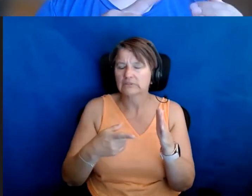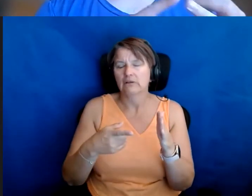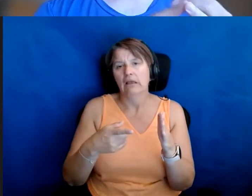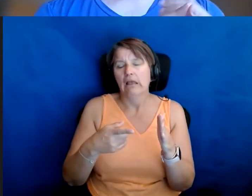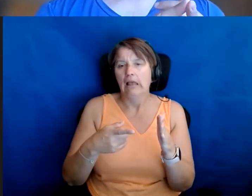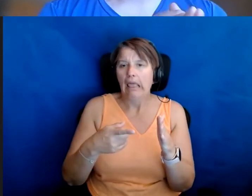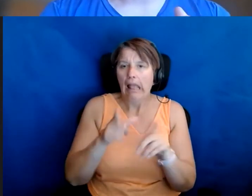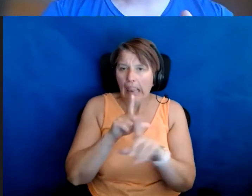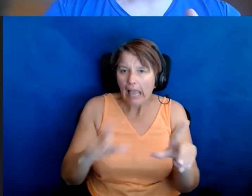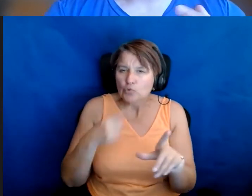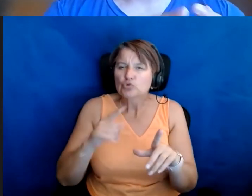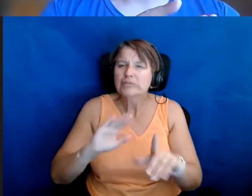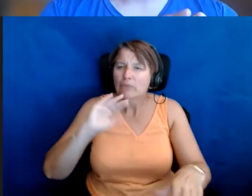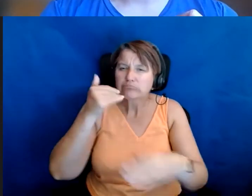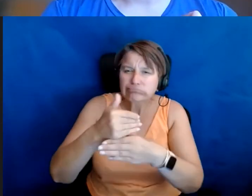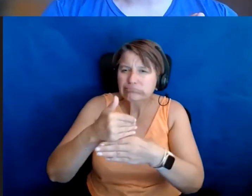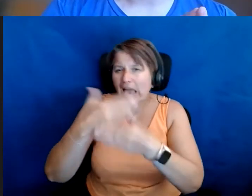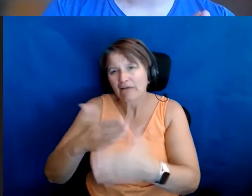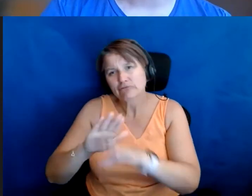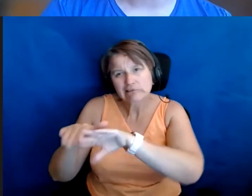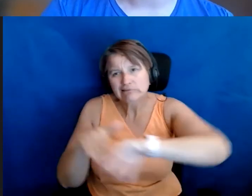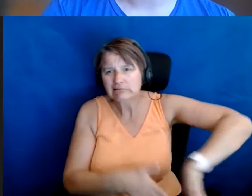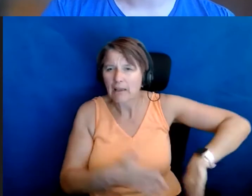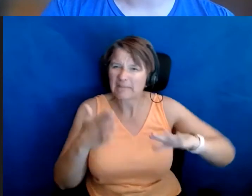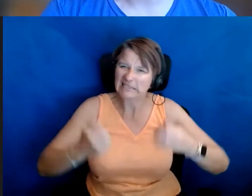of like being stubborn, of like being a bull in a China shop.